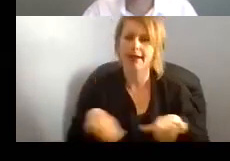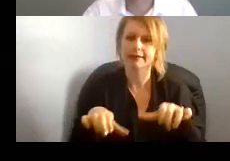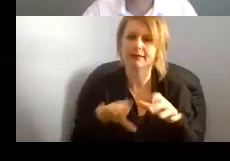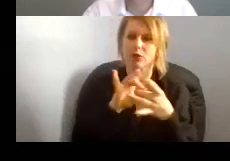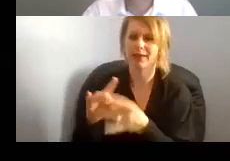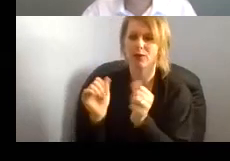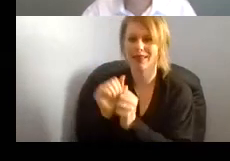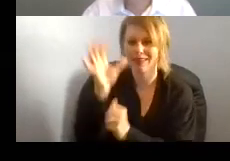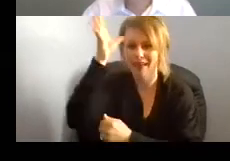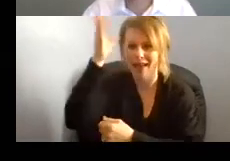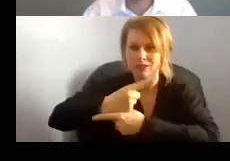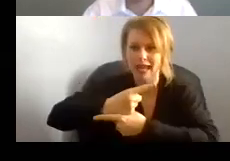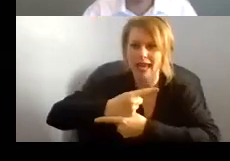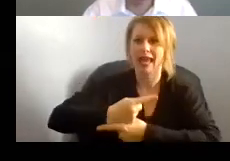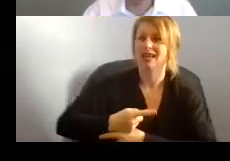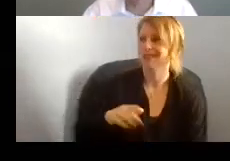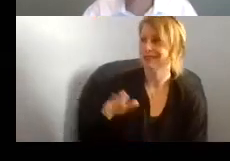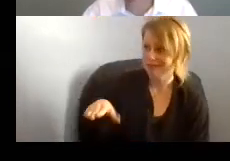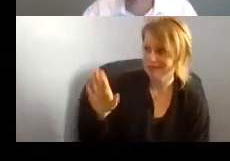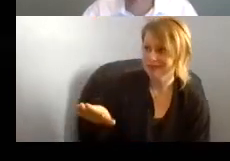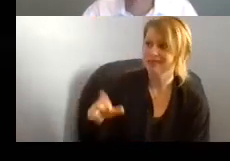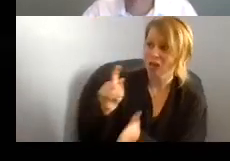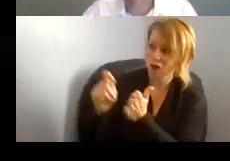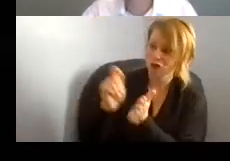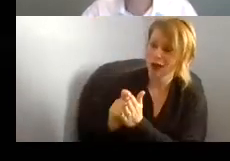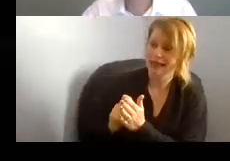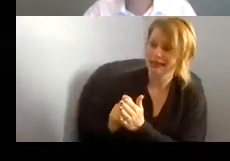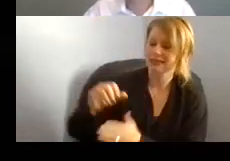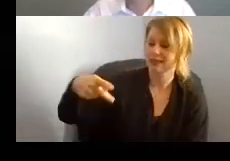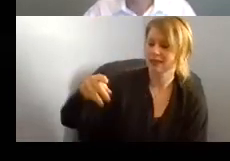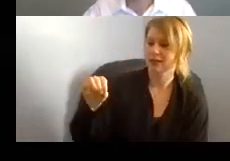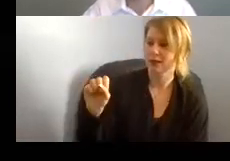for example, where you ask students to write a poem about their dad, or a story,